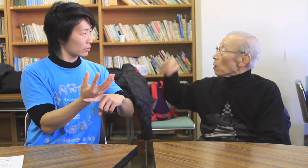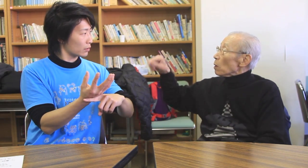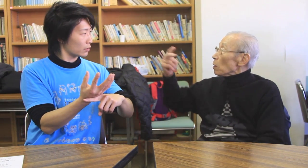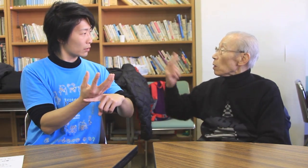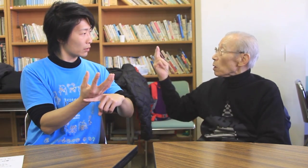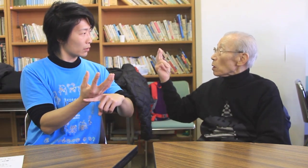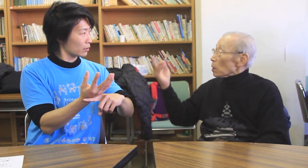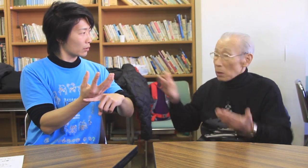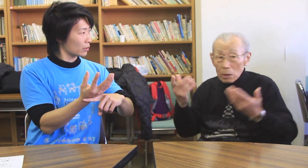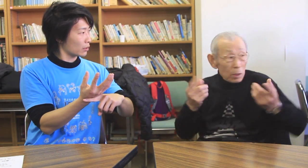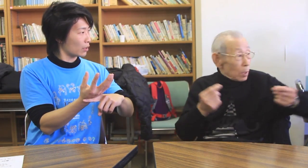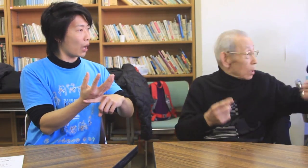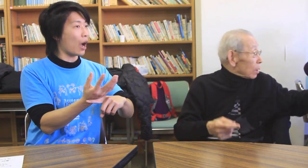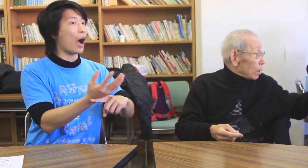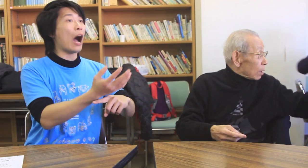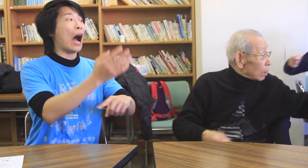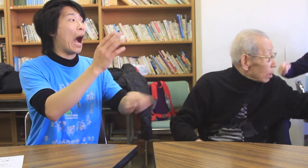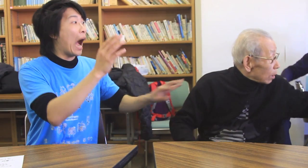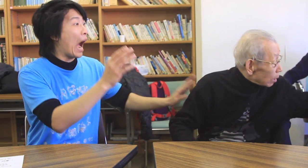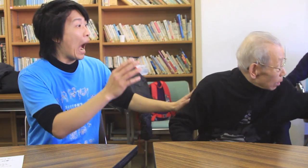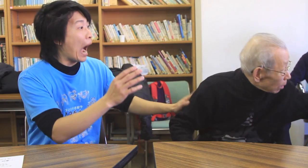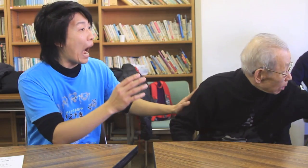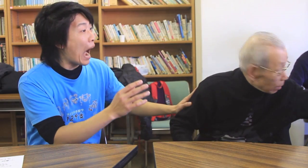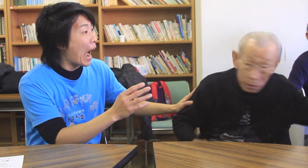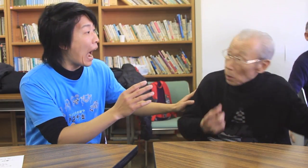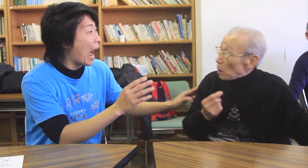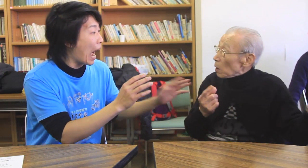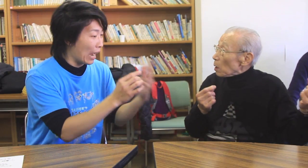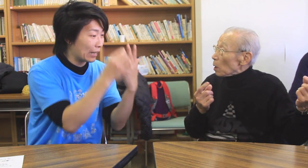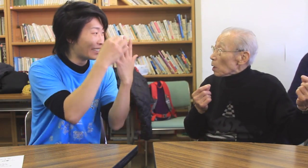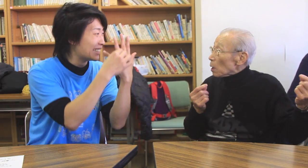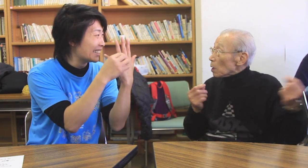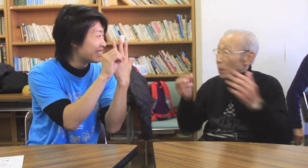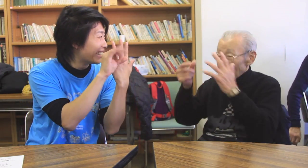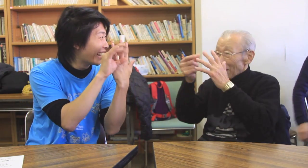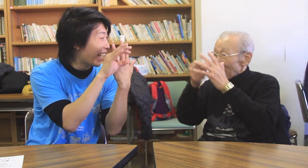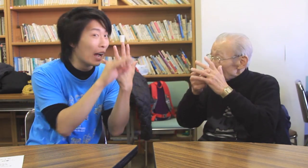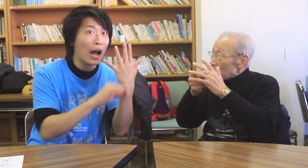I worked in the Osaka Diamond company.